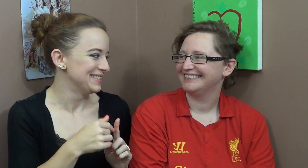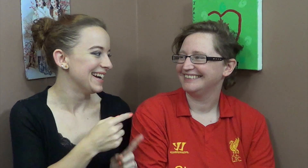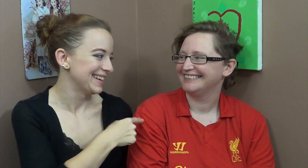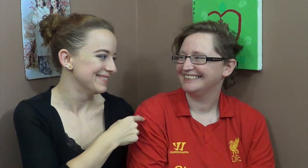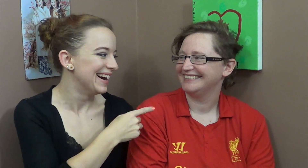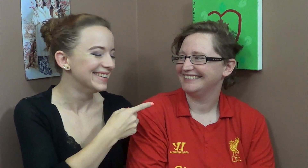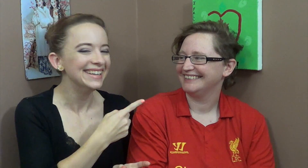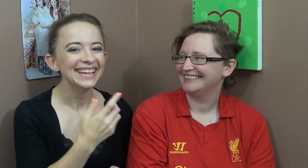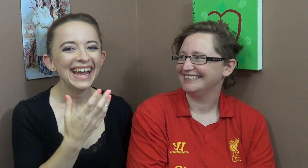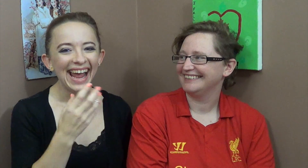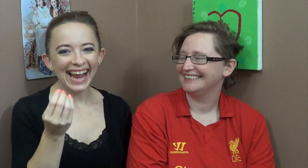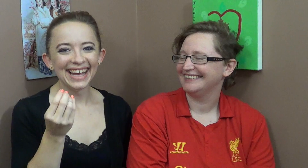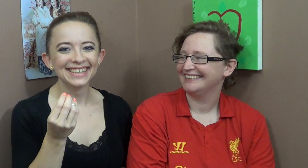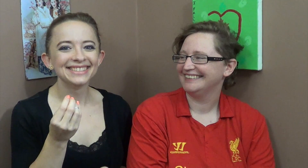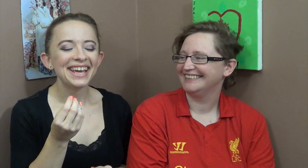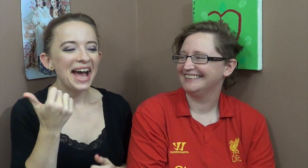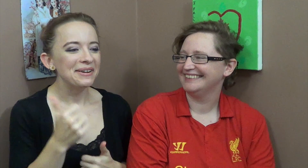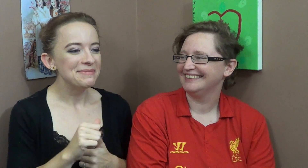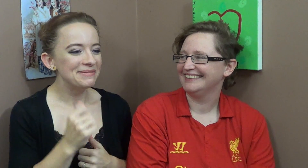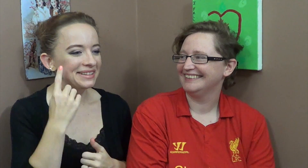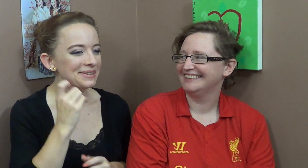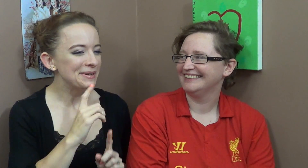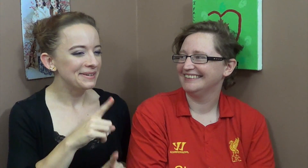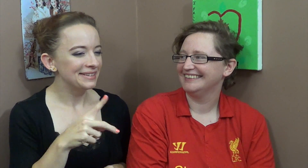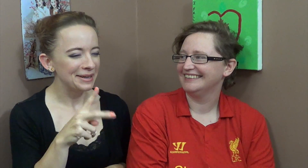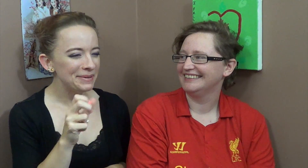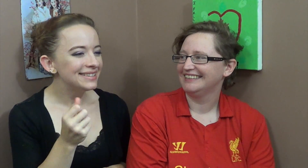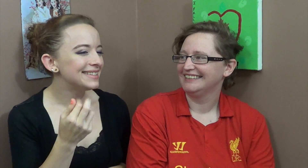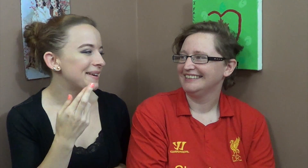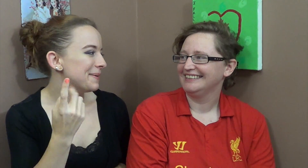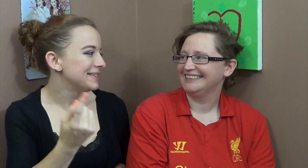You know what I'm talking about. I remember I think we ordered pizza